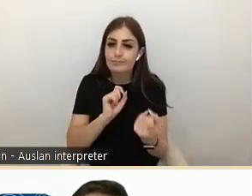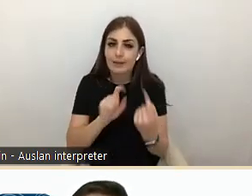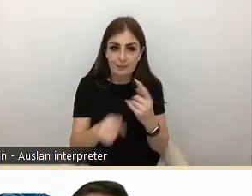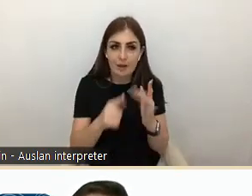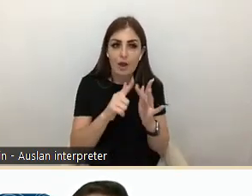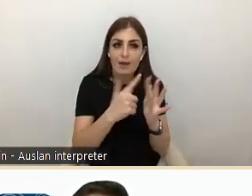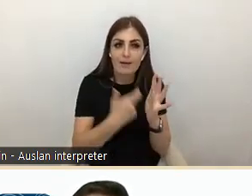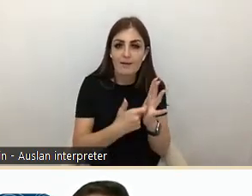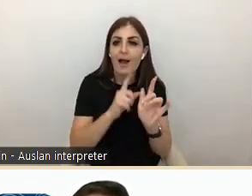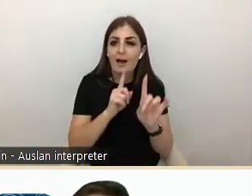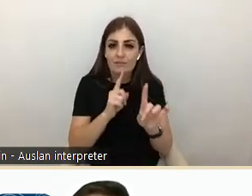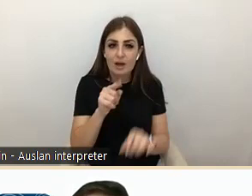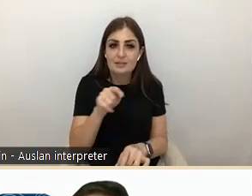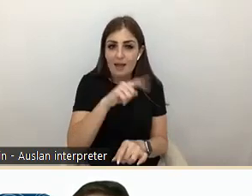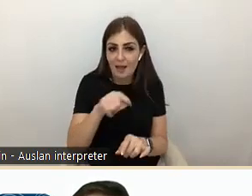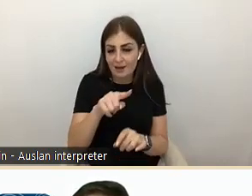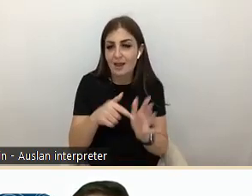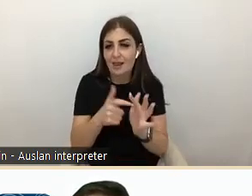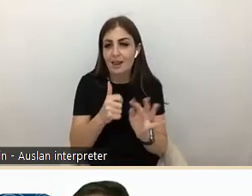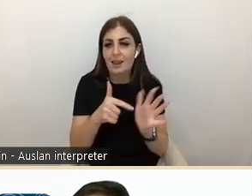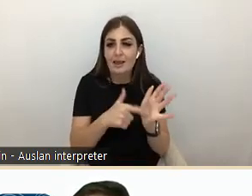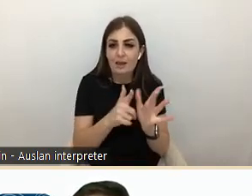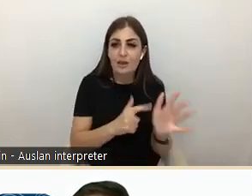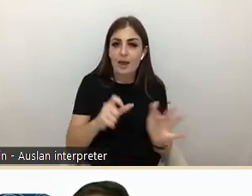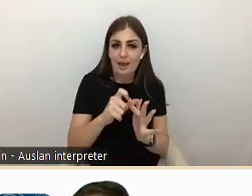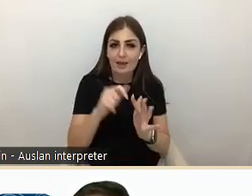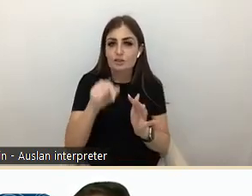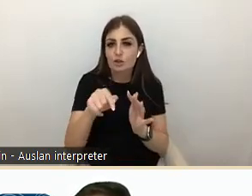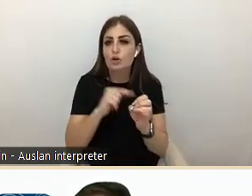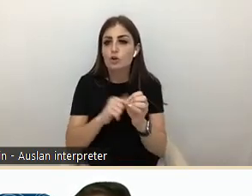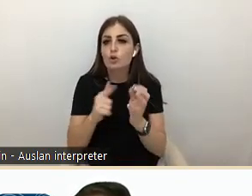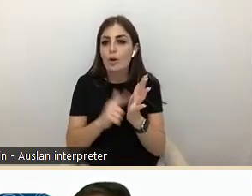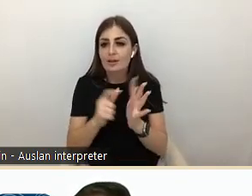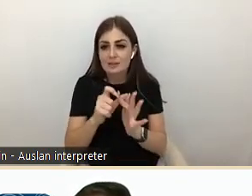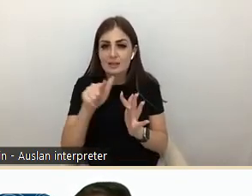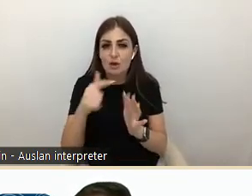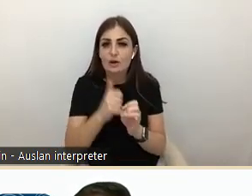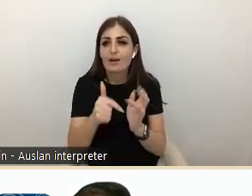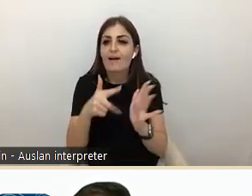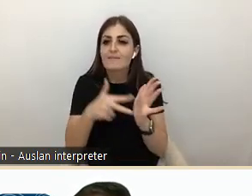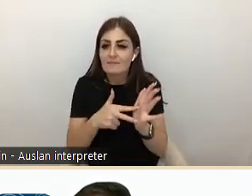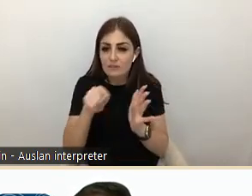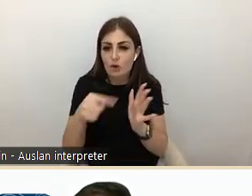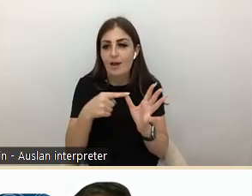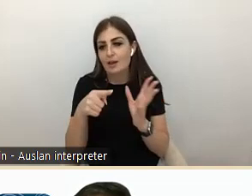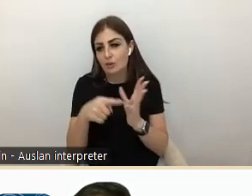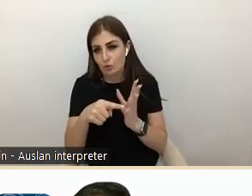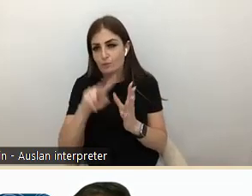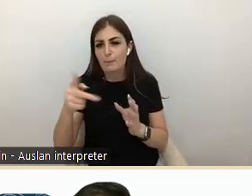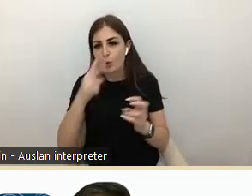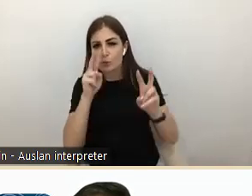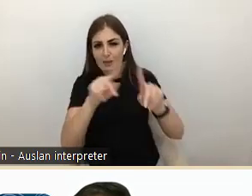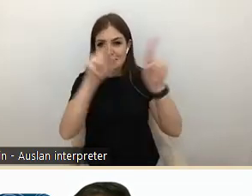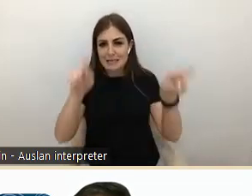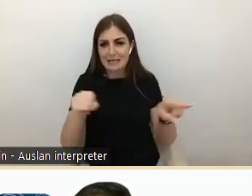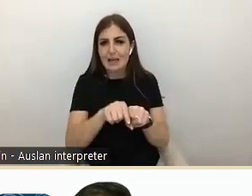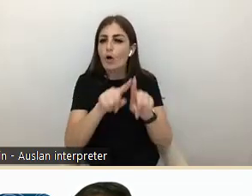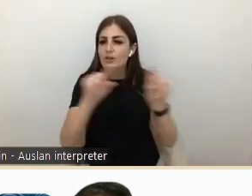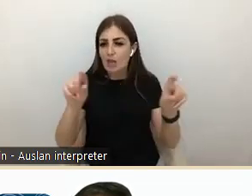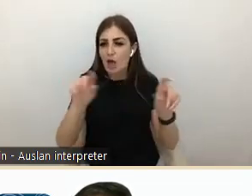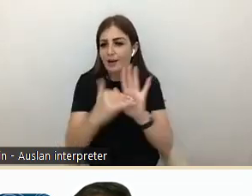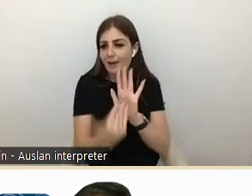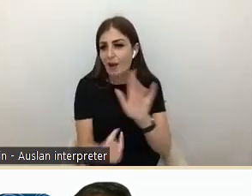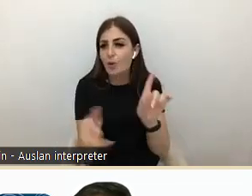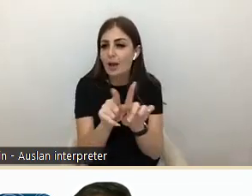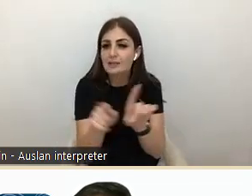They are on the slide now and will be circulated as